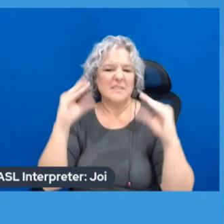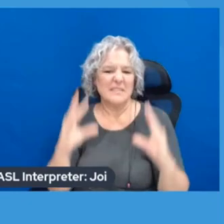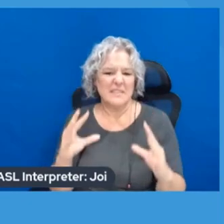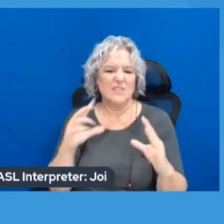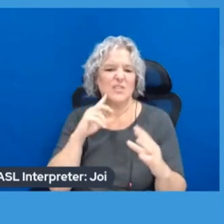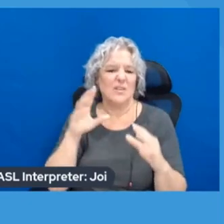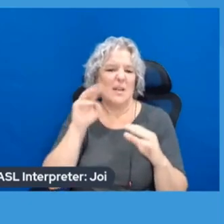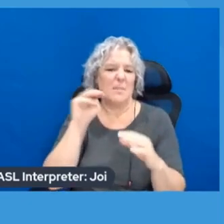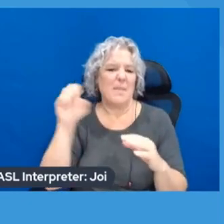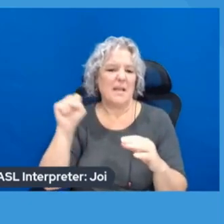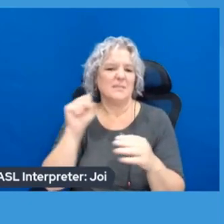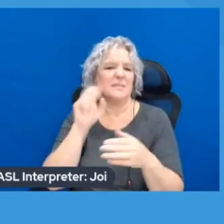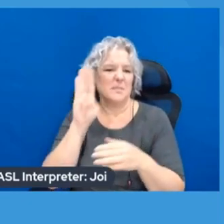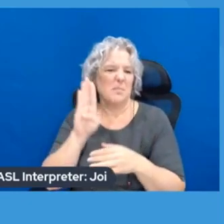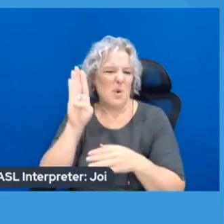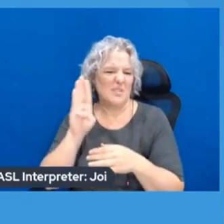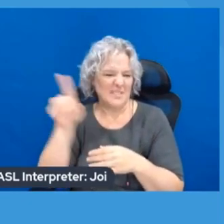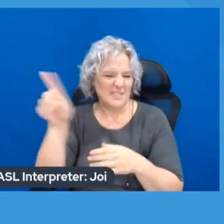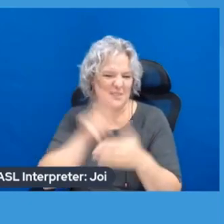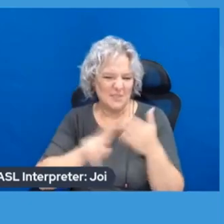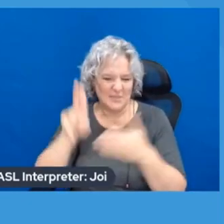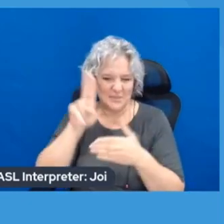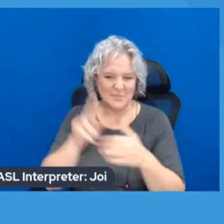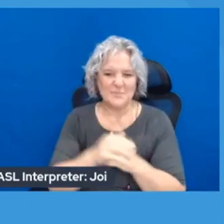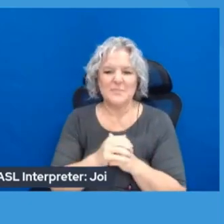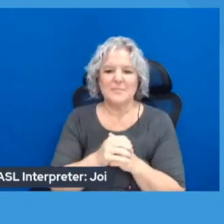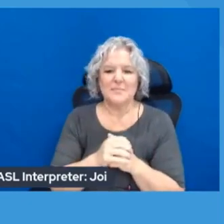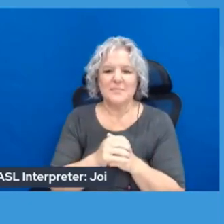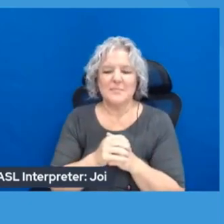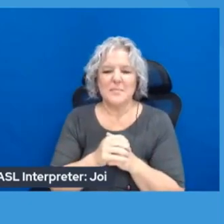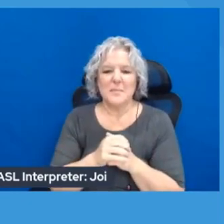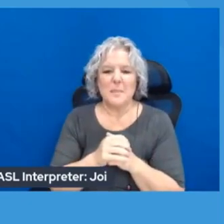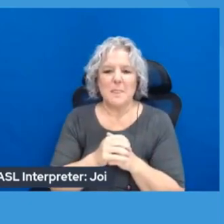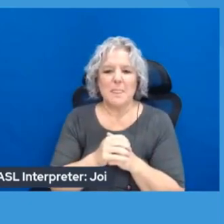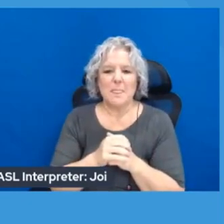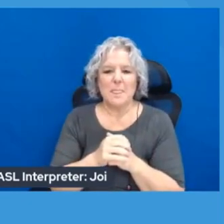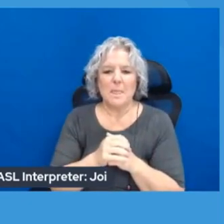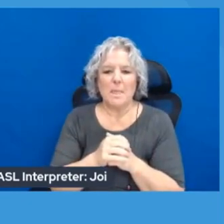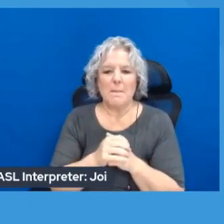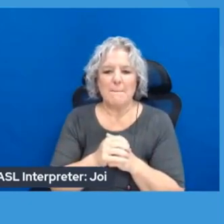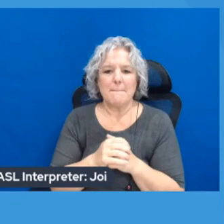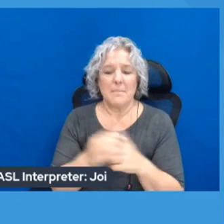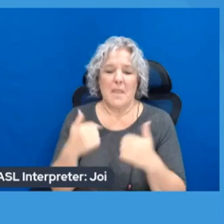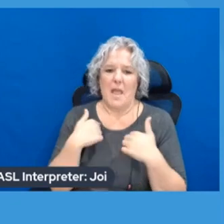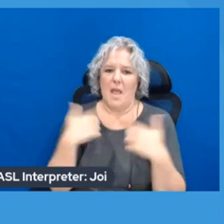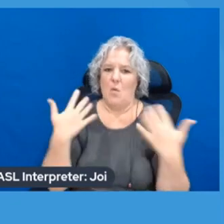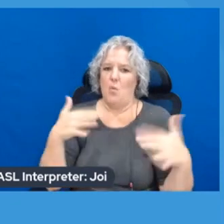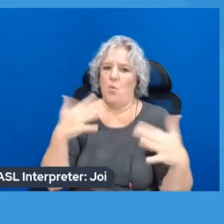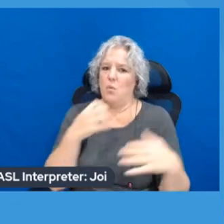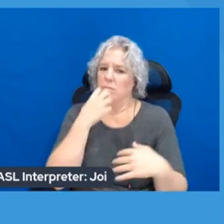and I'm an RP ambassador for Massachusetts. I'm a big fan of the practice to implement tools,